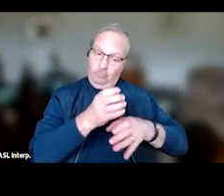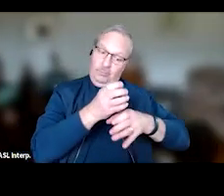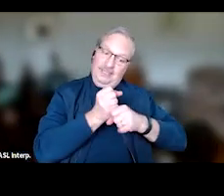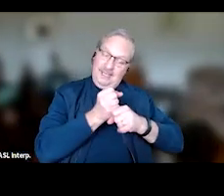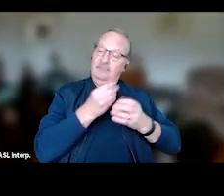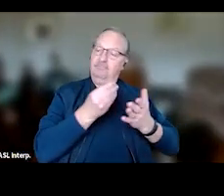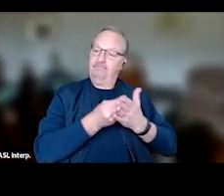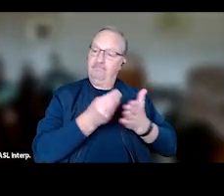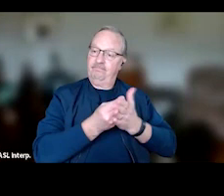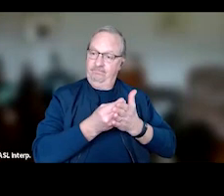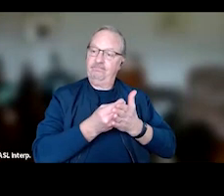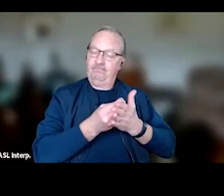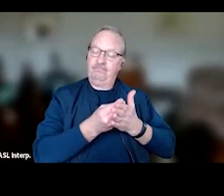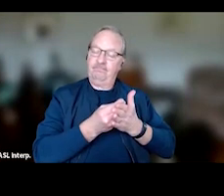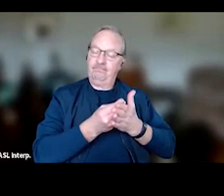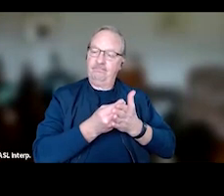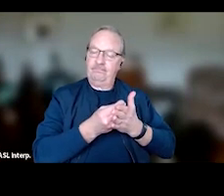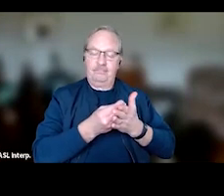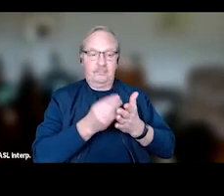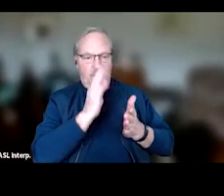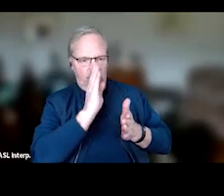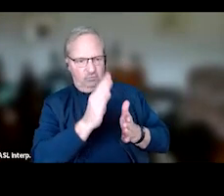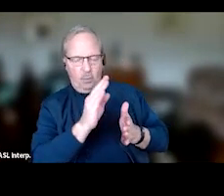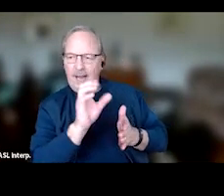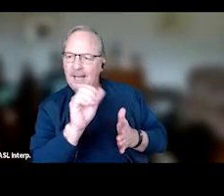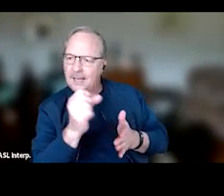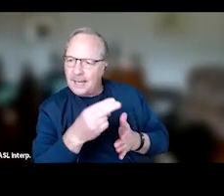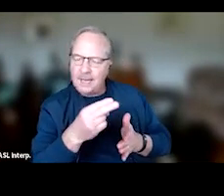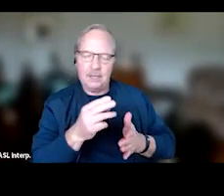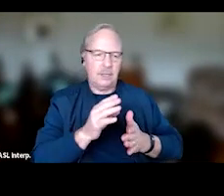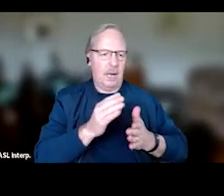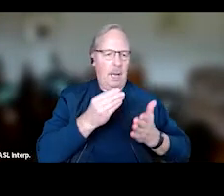which can be through direct cash, money order, a cash gift card,